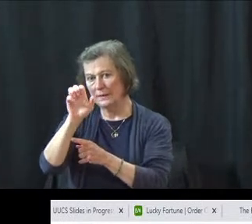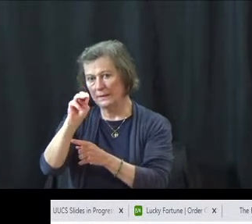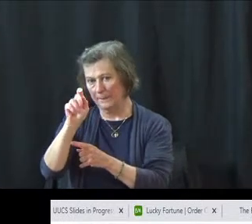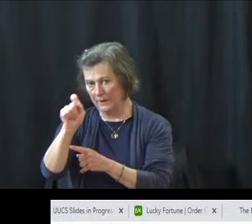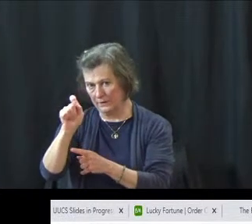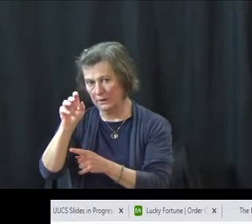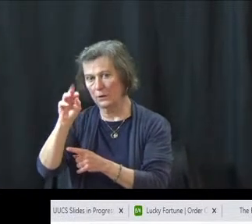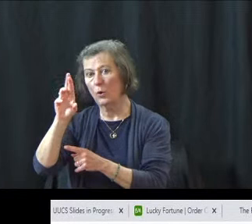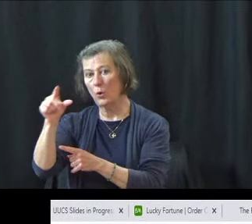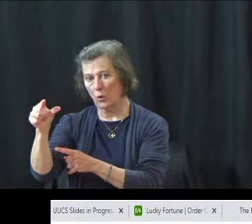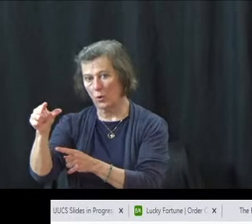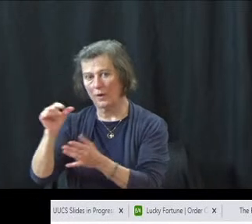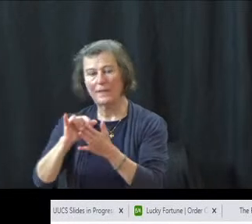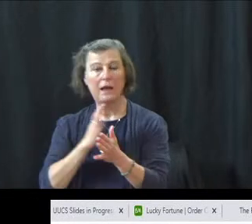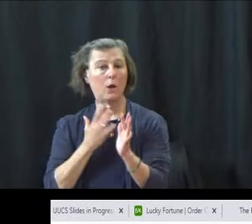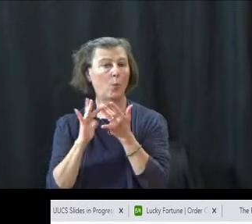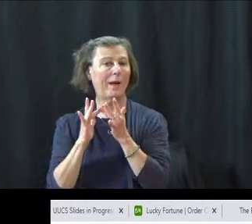which is our website.